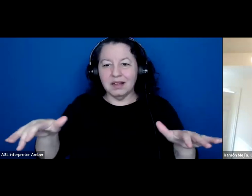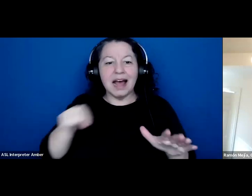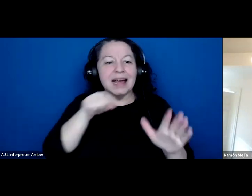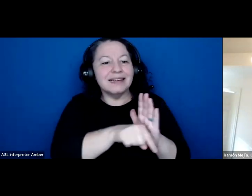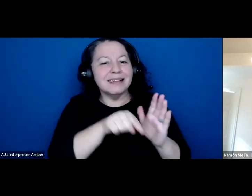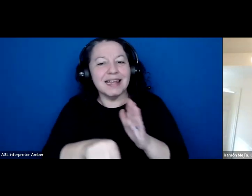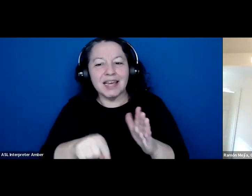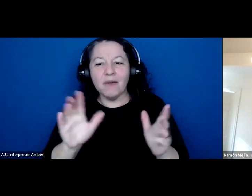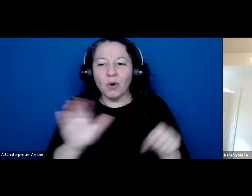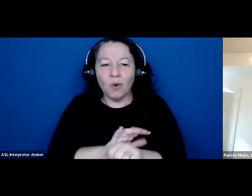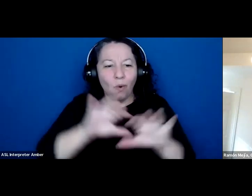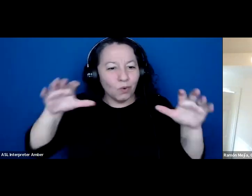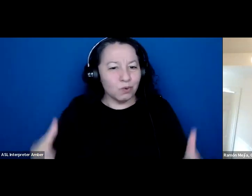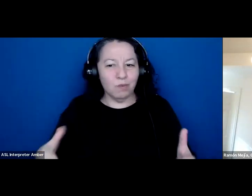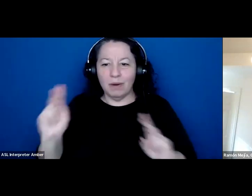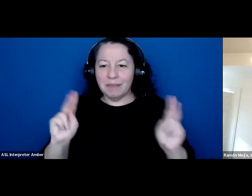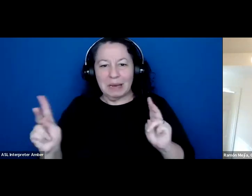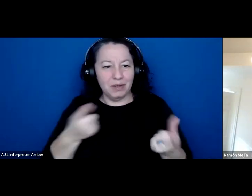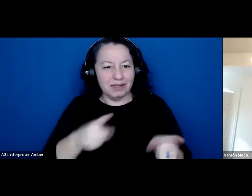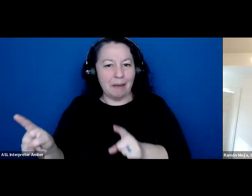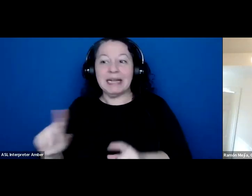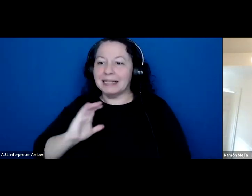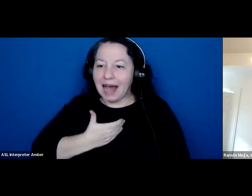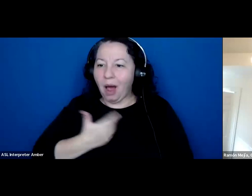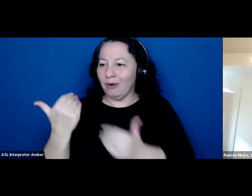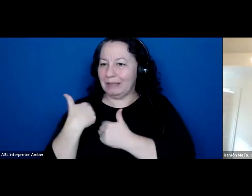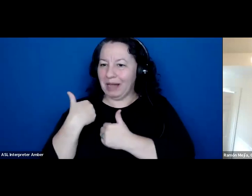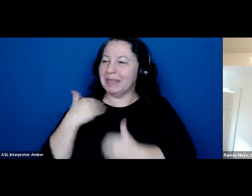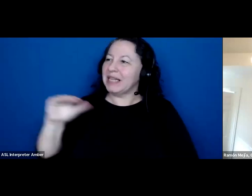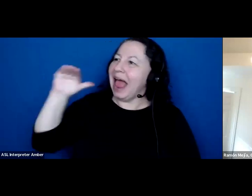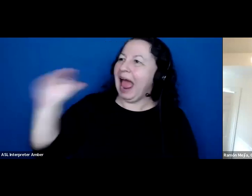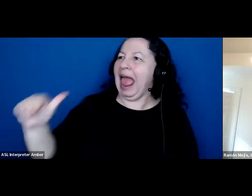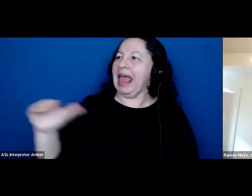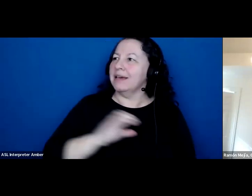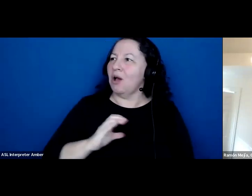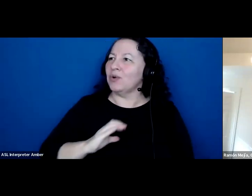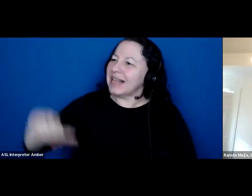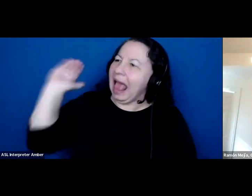to demand of Congress, of Biden to act on a permanent ceasefire